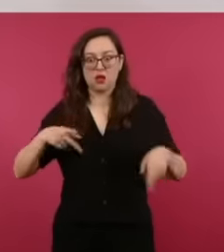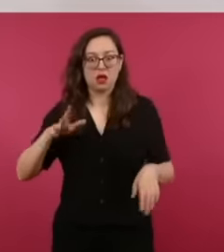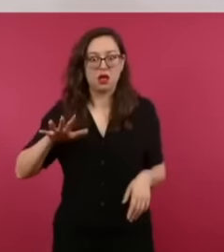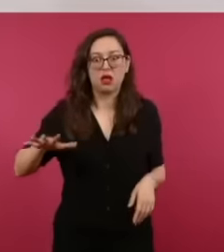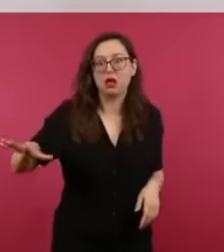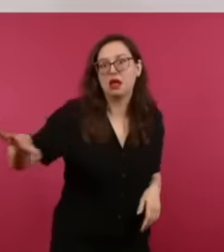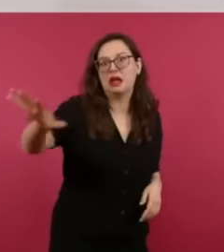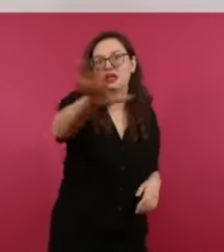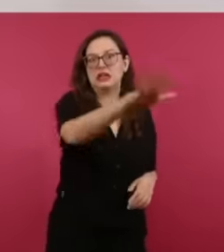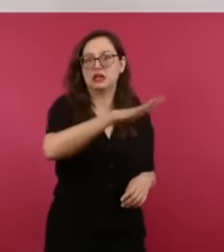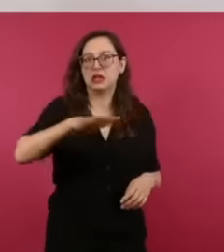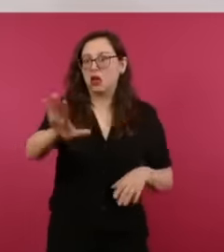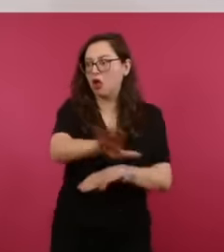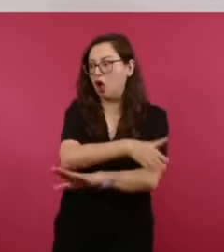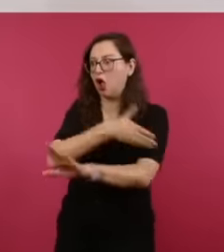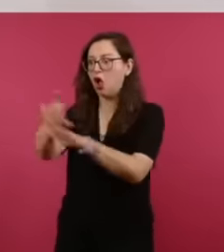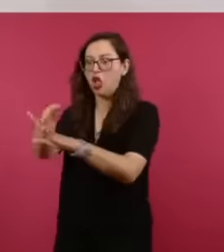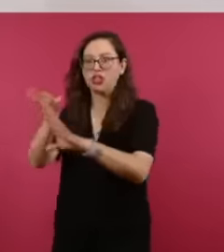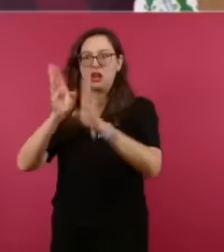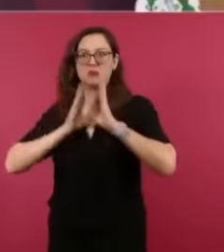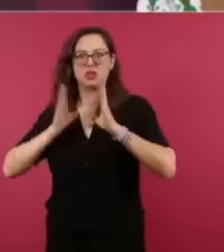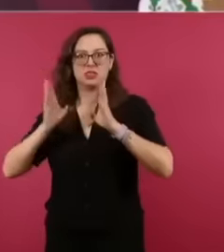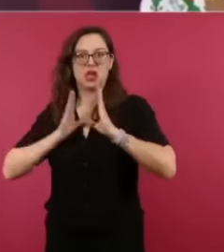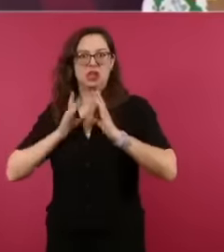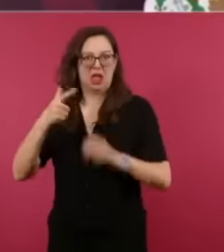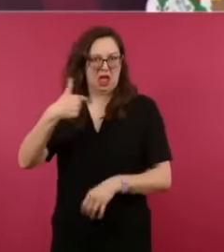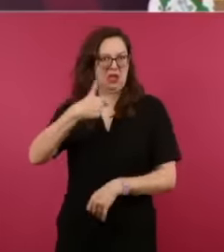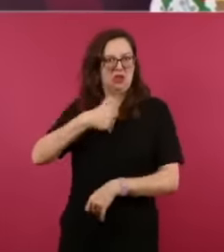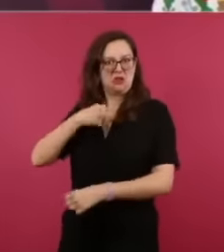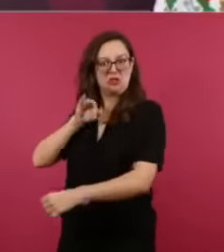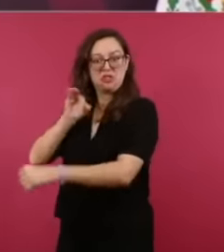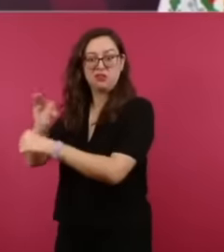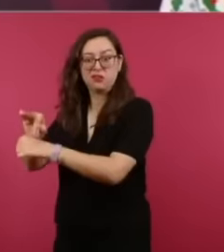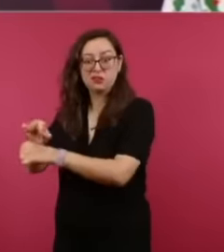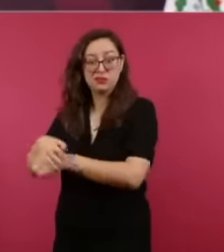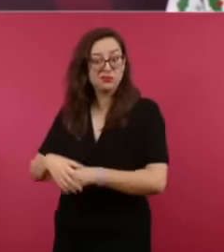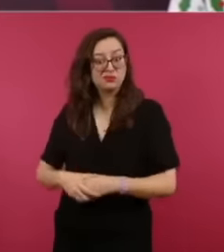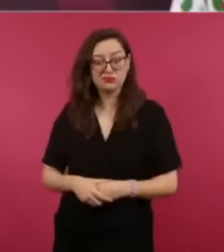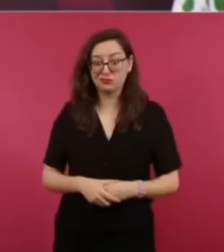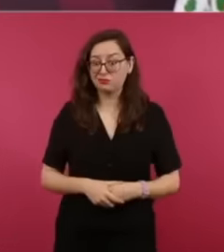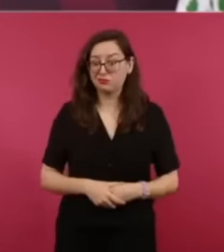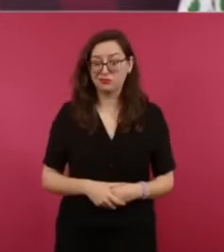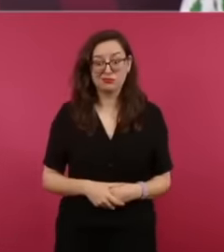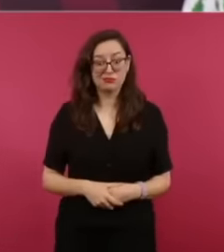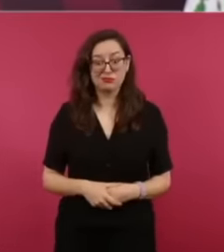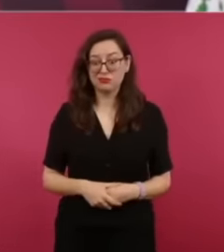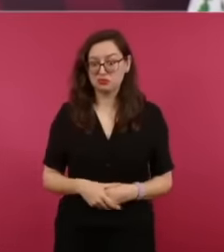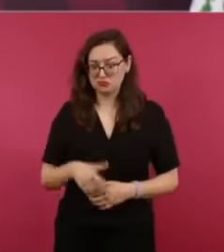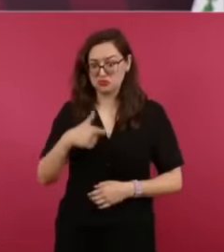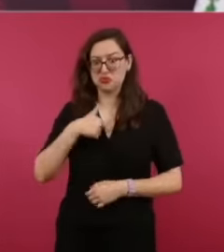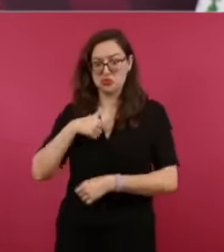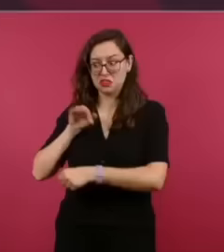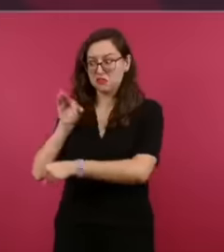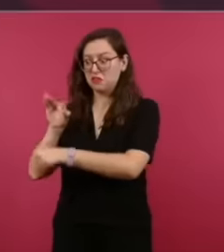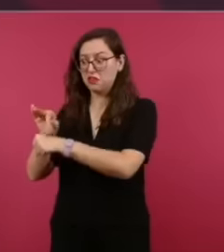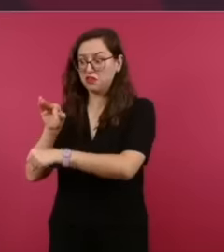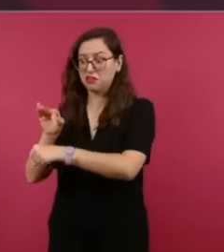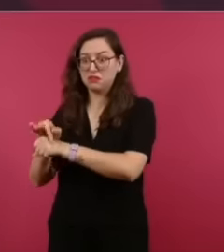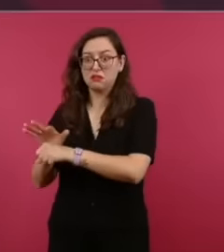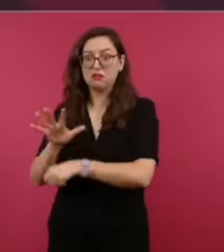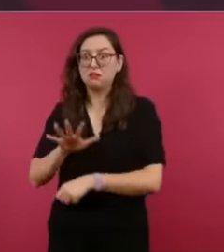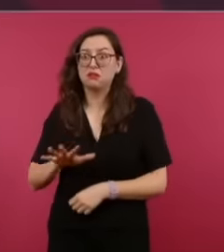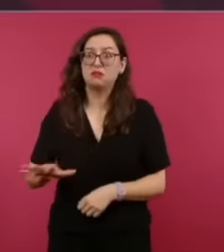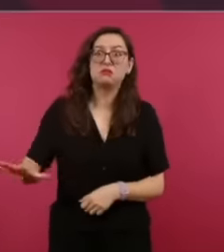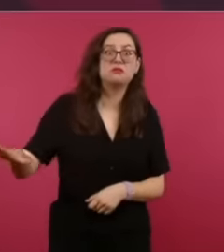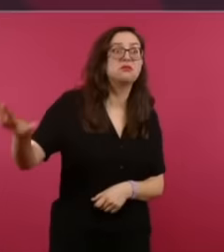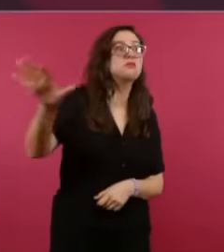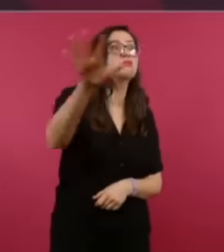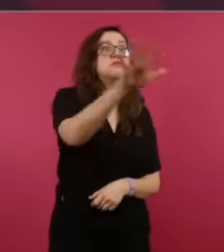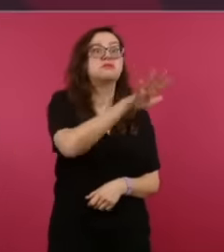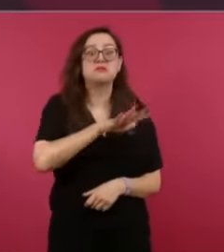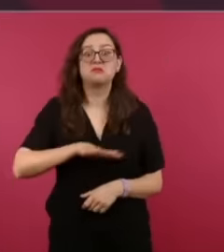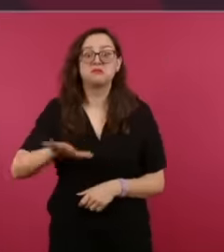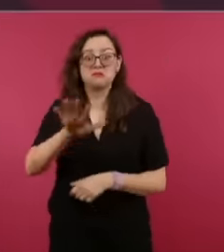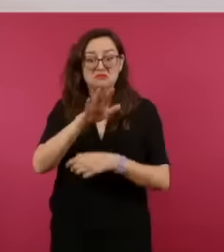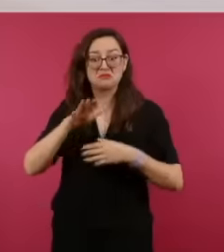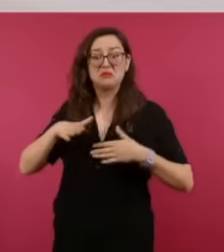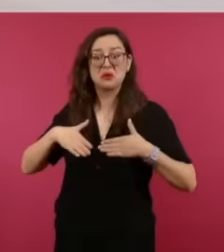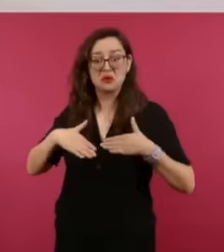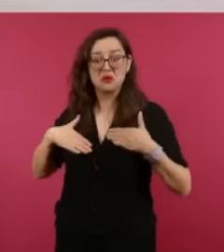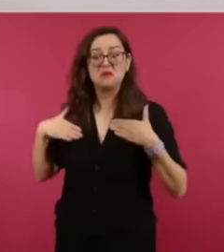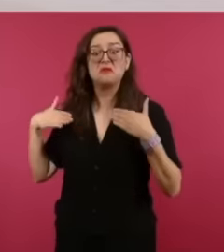people It is that sometimes we lose objectivity, nothing more happens to us than